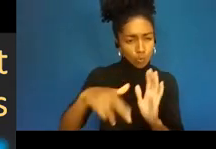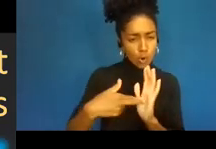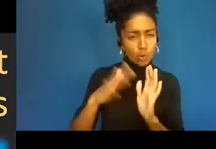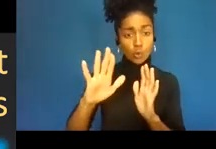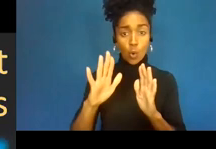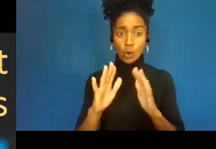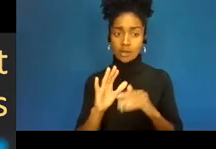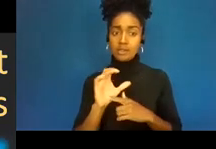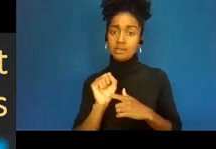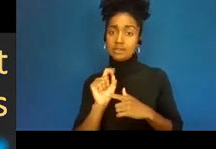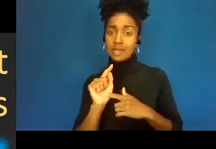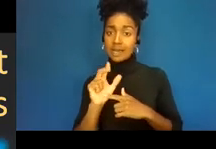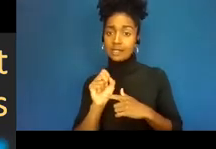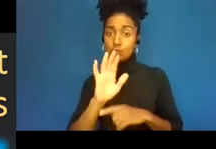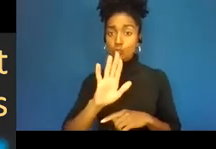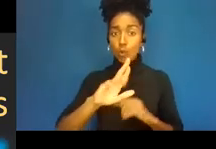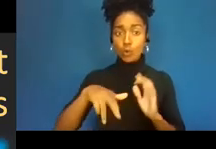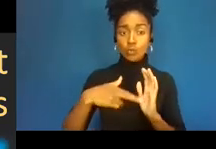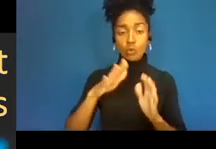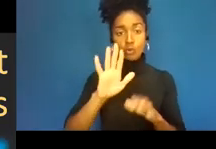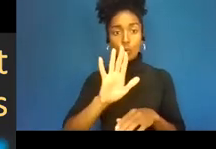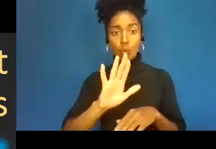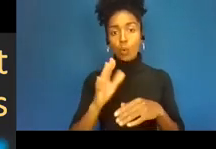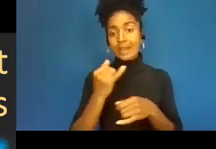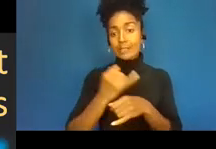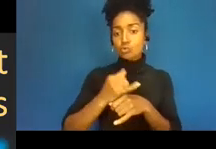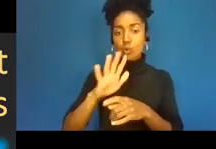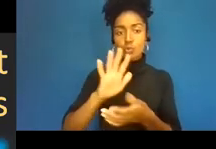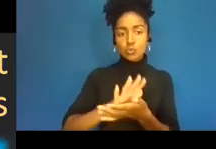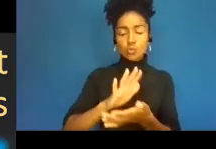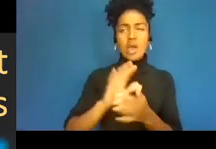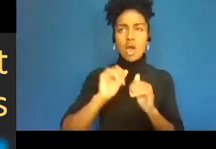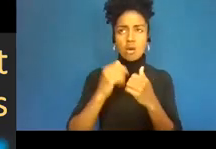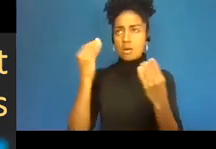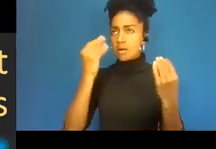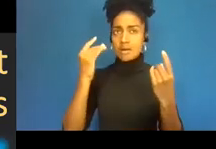and how you can be a part of instituting this change, of bringing about this change.